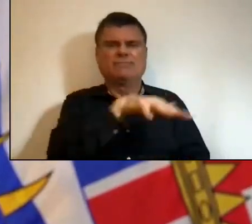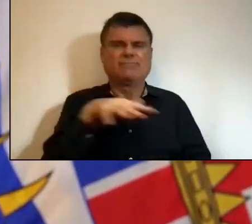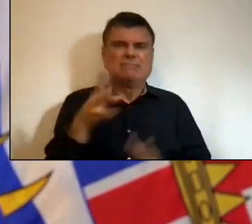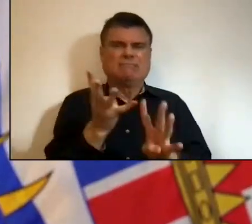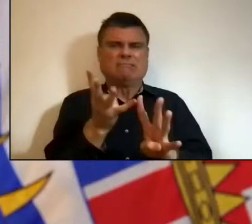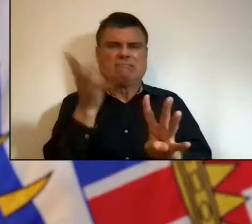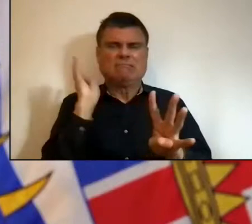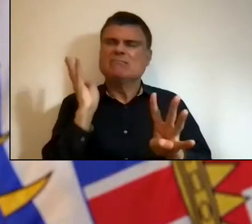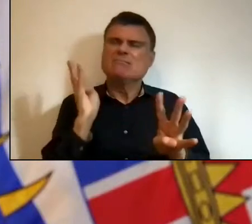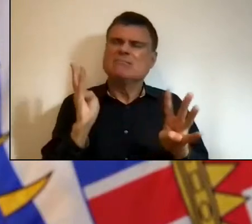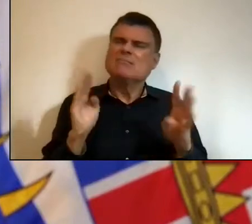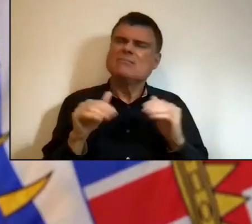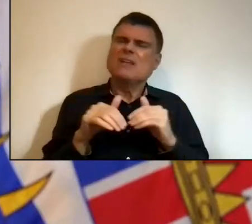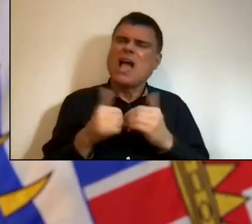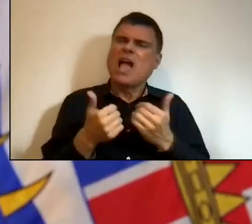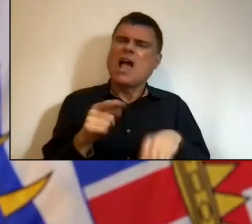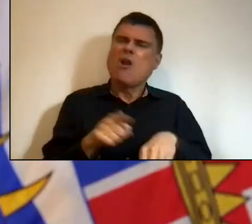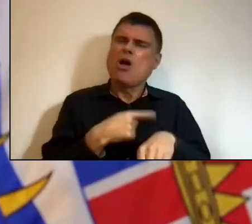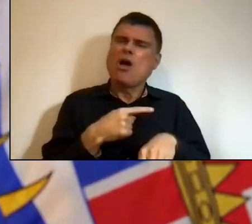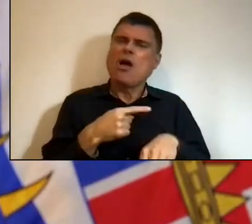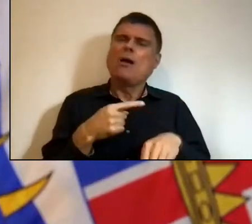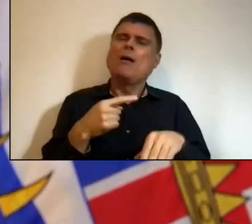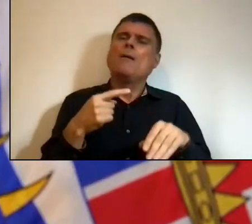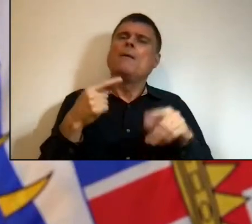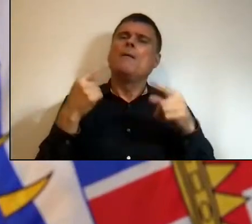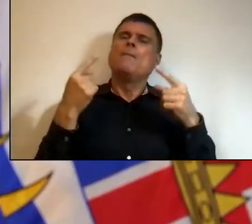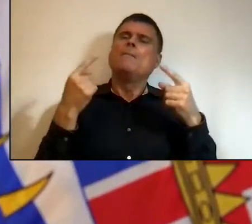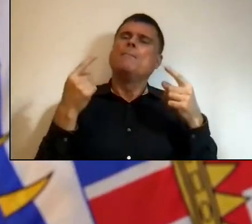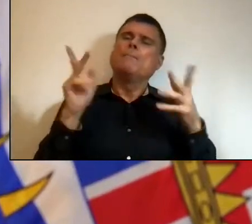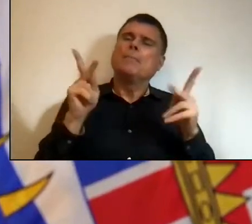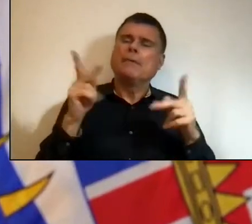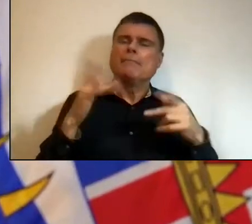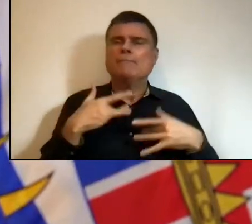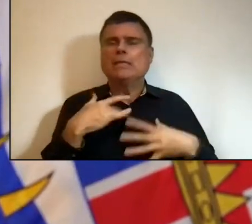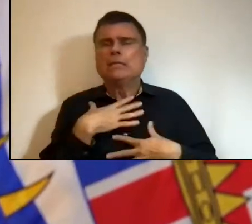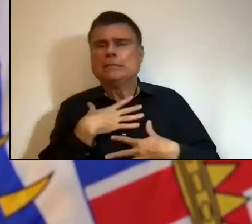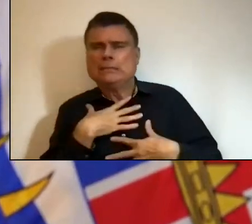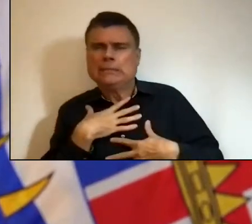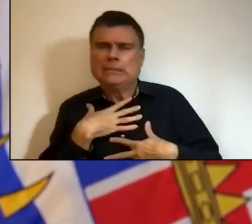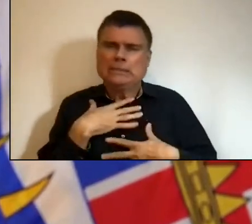long will it be before people would even mild symptoms are being being advised to just